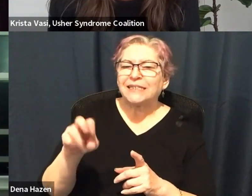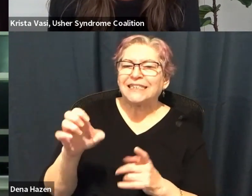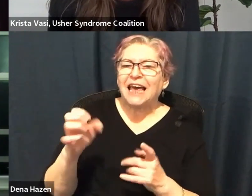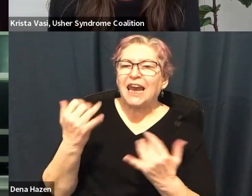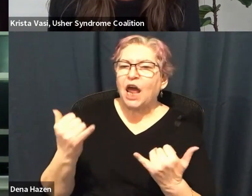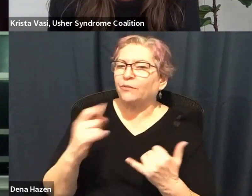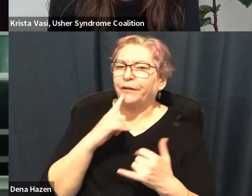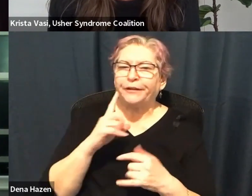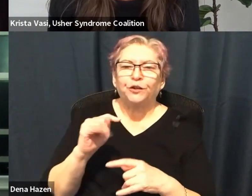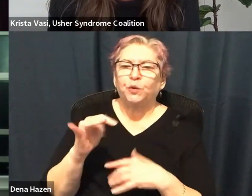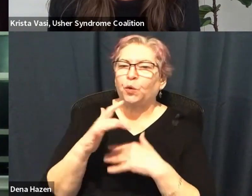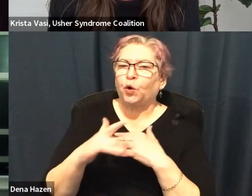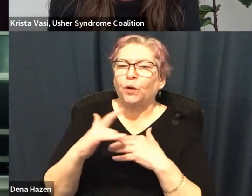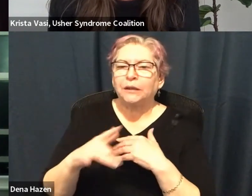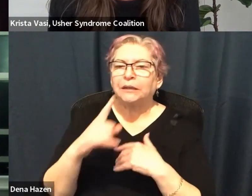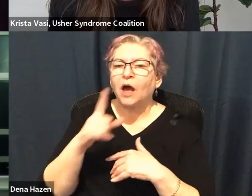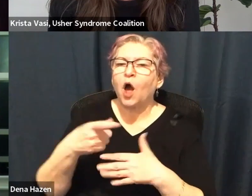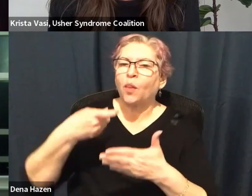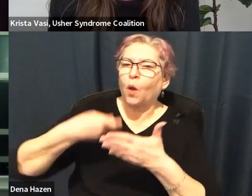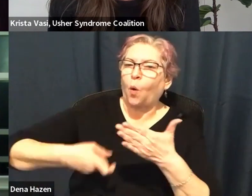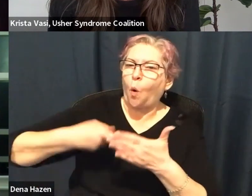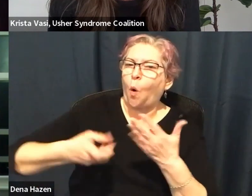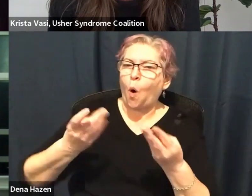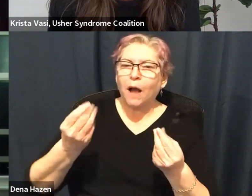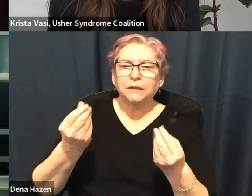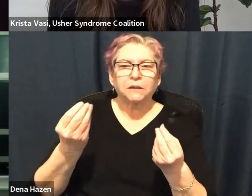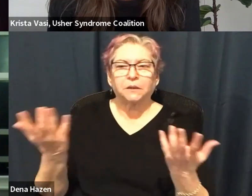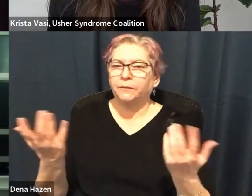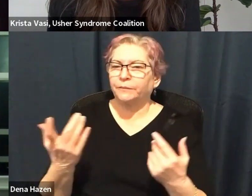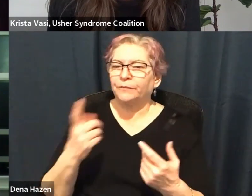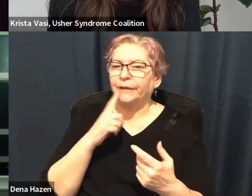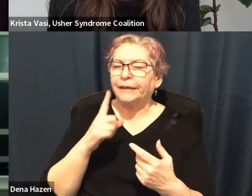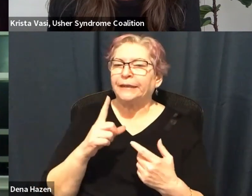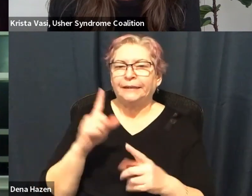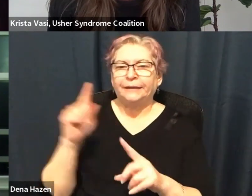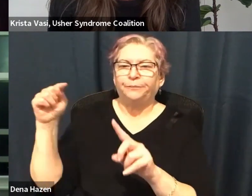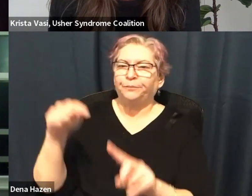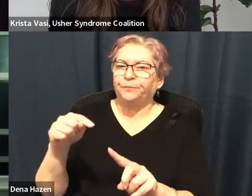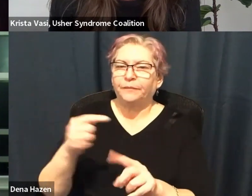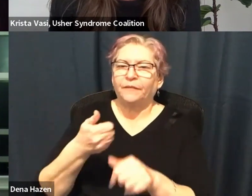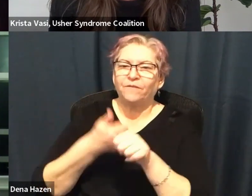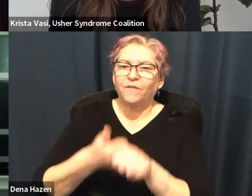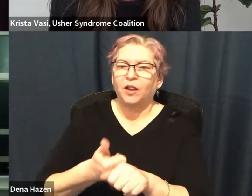to thinking about the cost of the treatment. This will really be down to the data and how significant